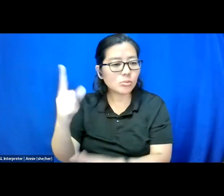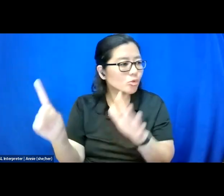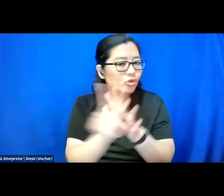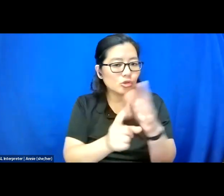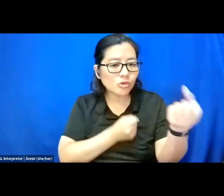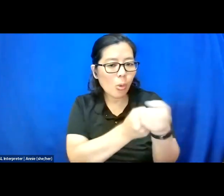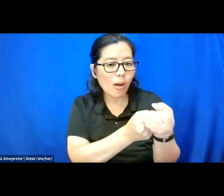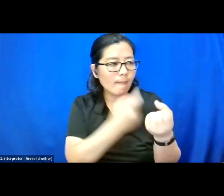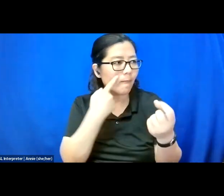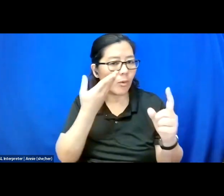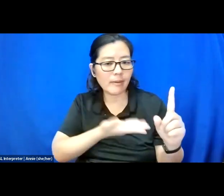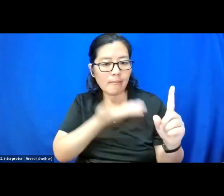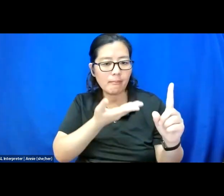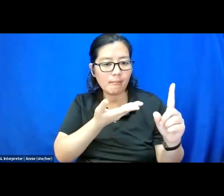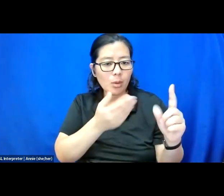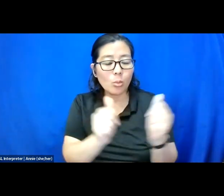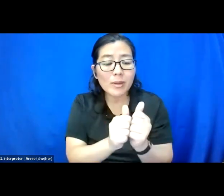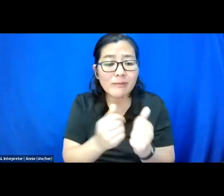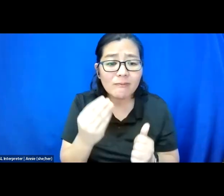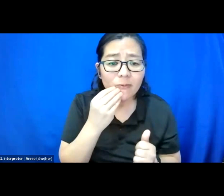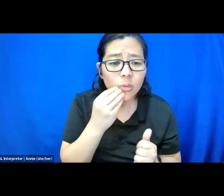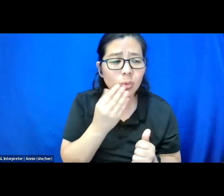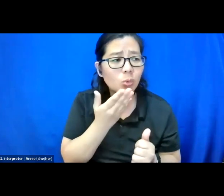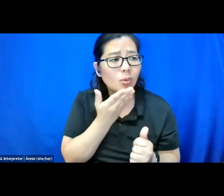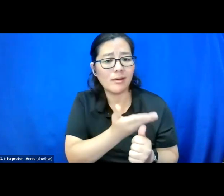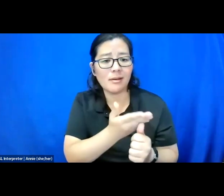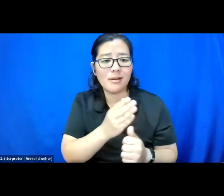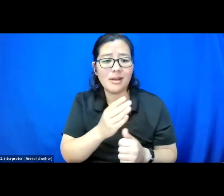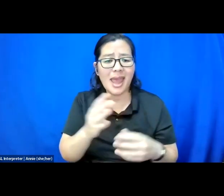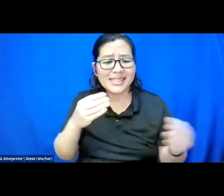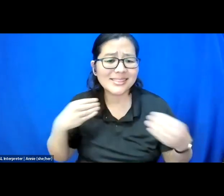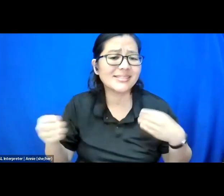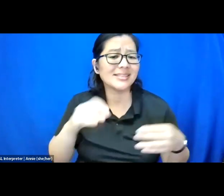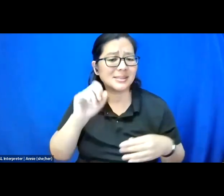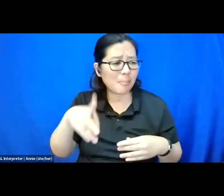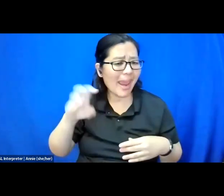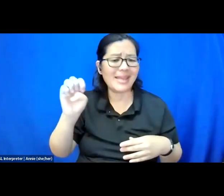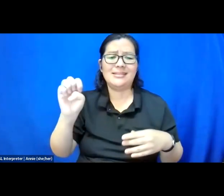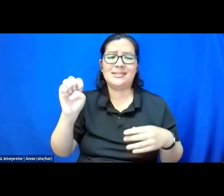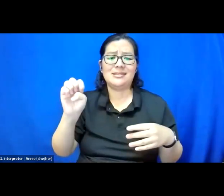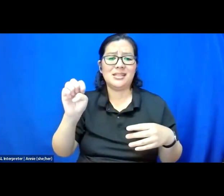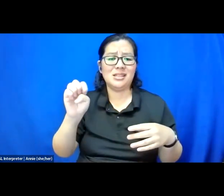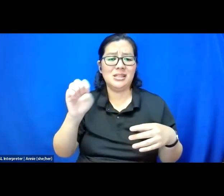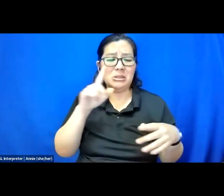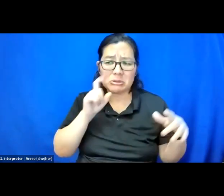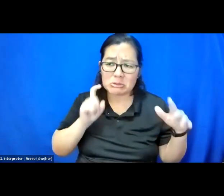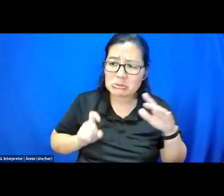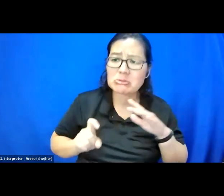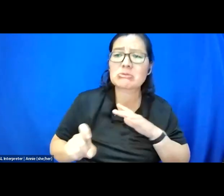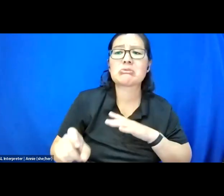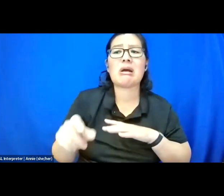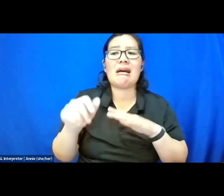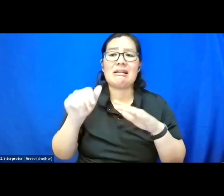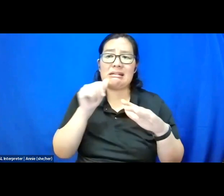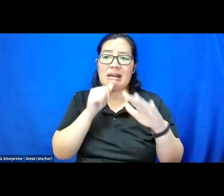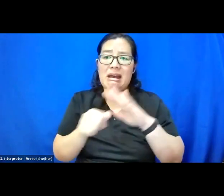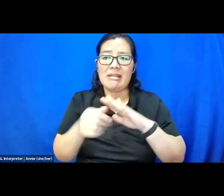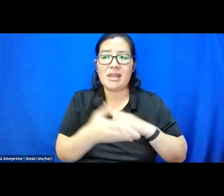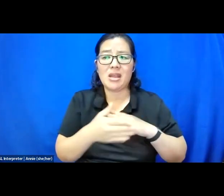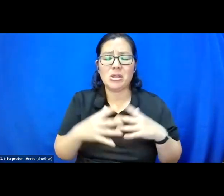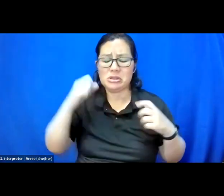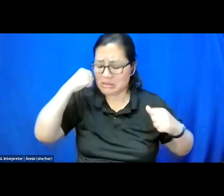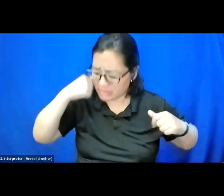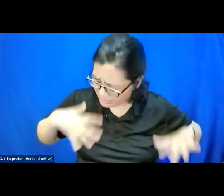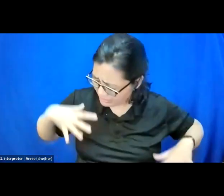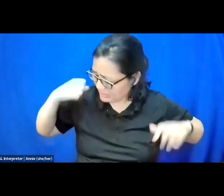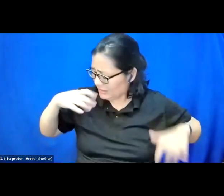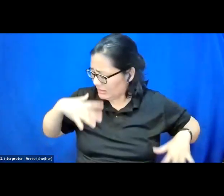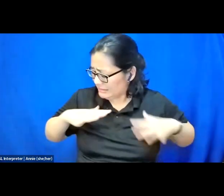with some food and space to run the high down, sweating out his anxiety instead